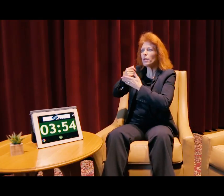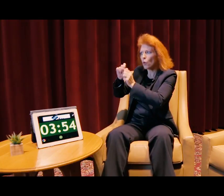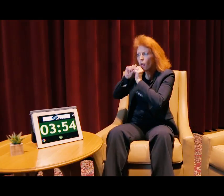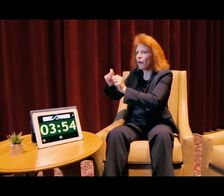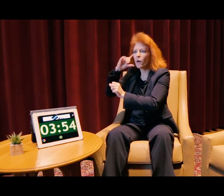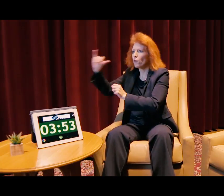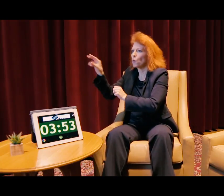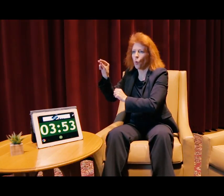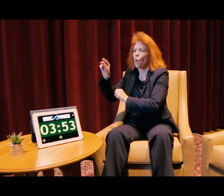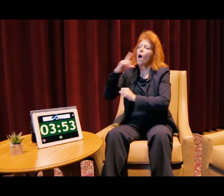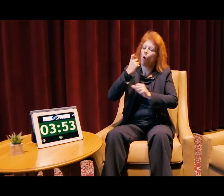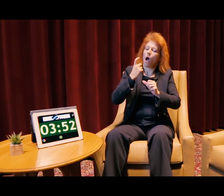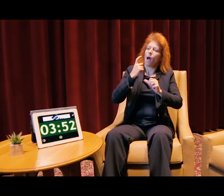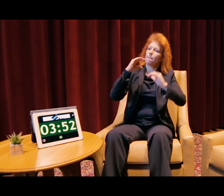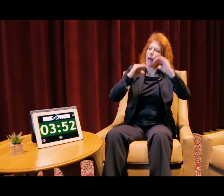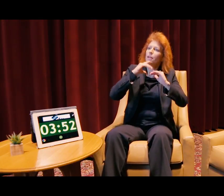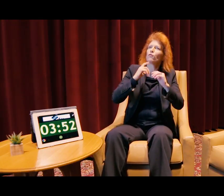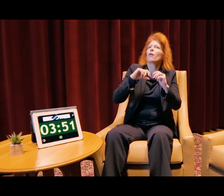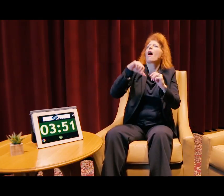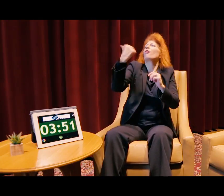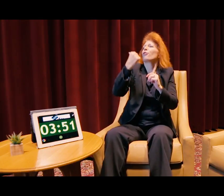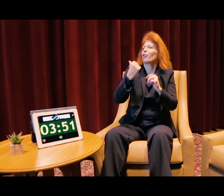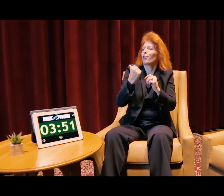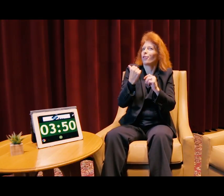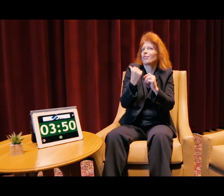So just keeping that balance is a constant concentration.